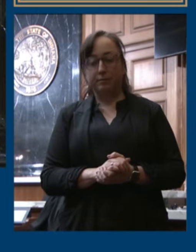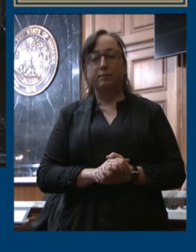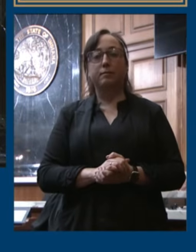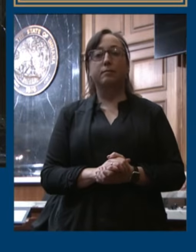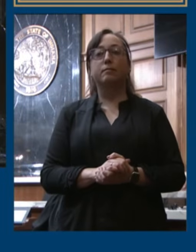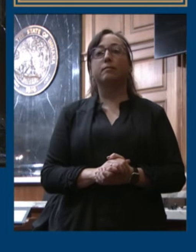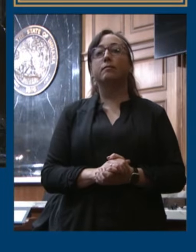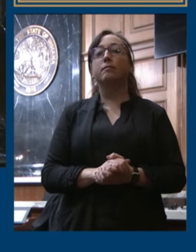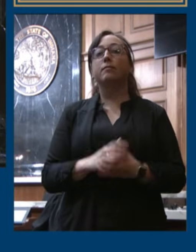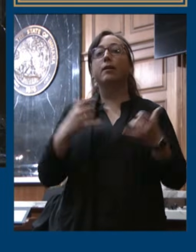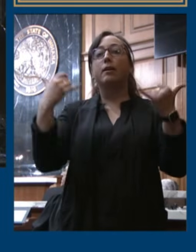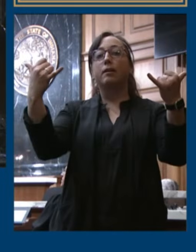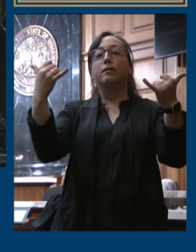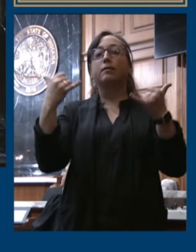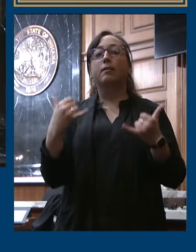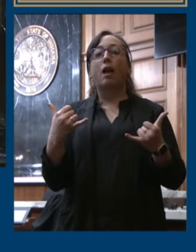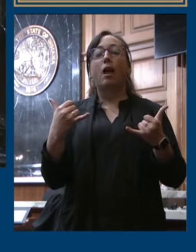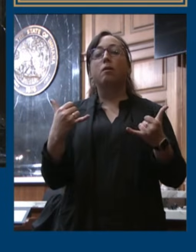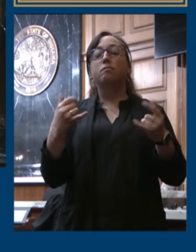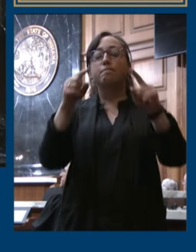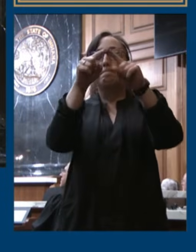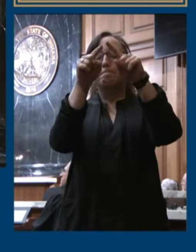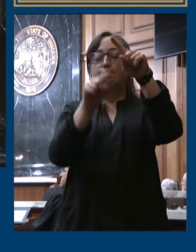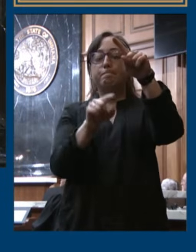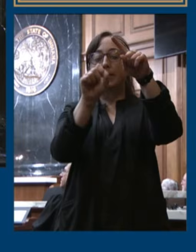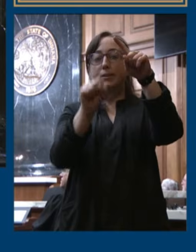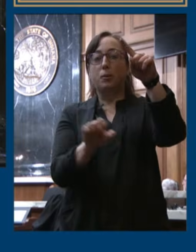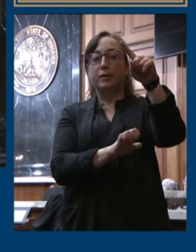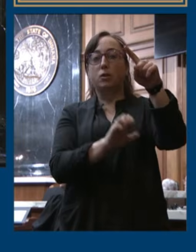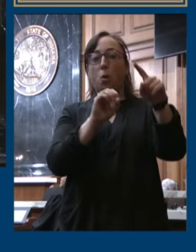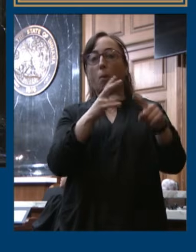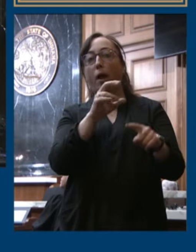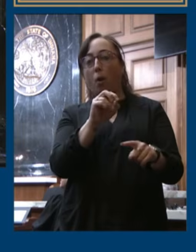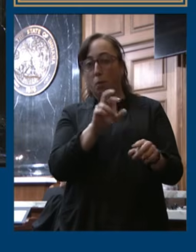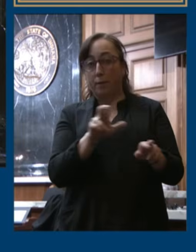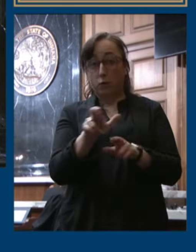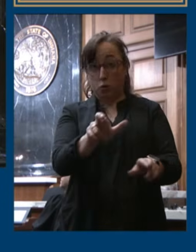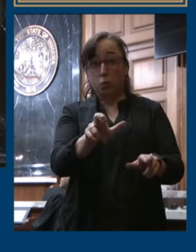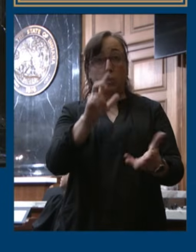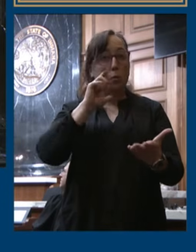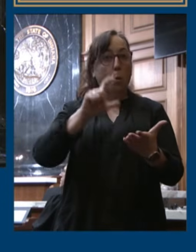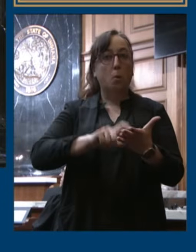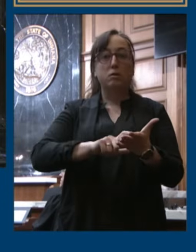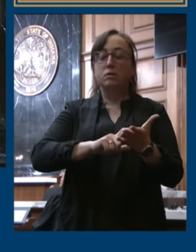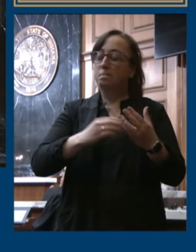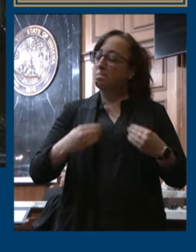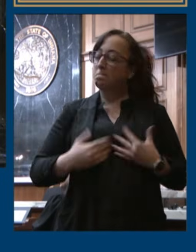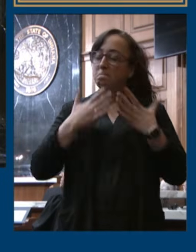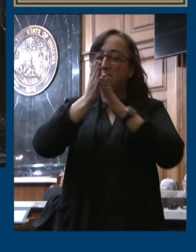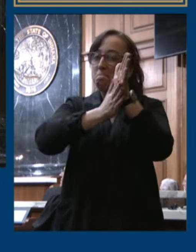AS WE NAVIGATE OUR WAY SOUTHEAST TO THE OHIO RIVER, WE SEE THAT SAME SPIRIT OF PARTNERSHIP IN DEARBORN COUNTY.